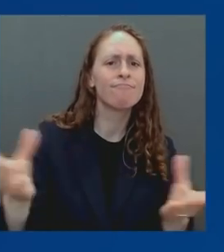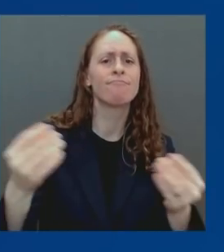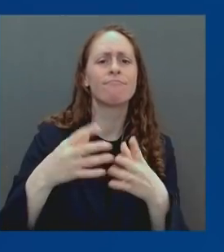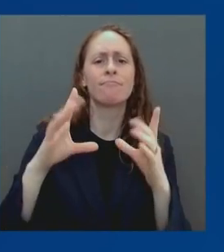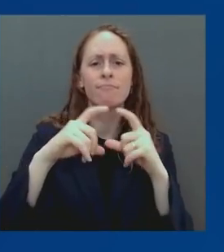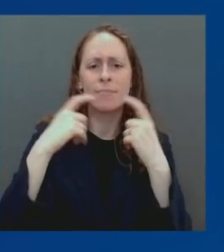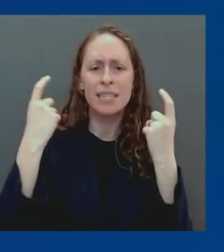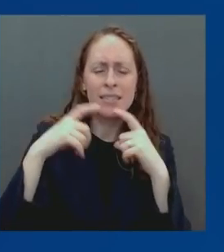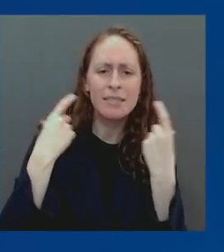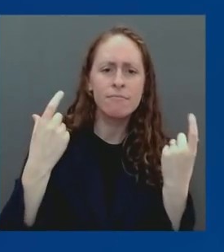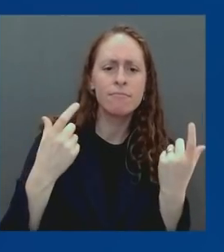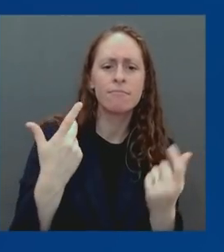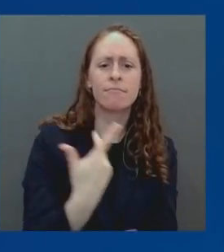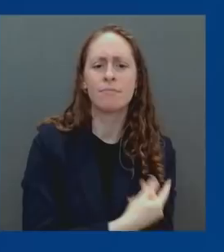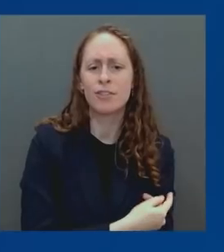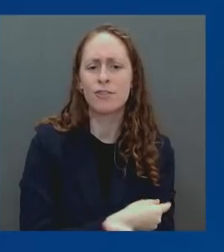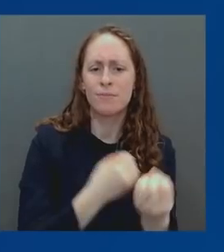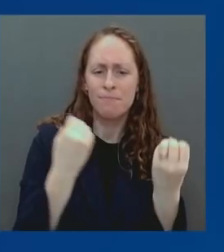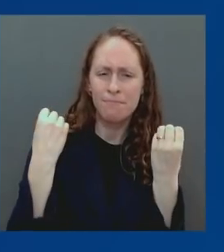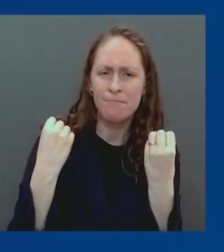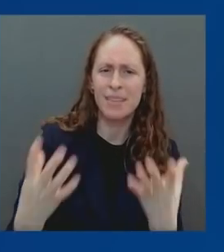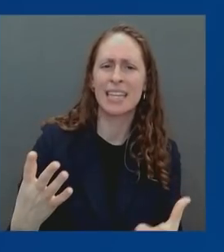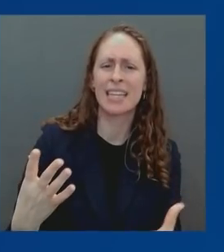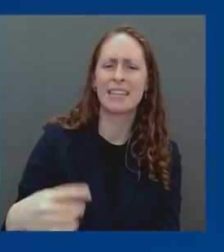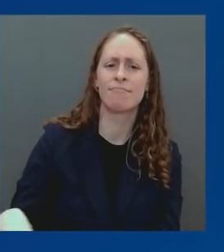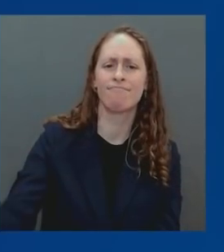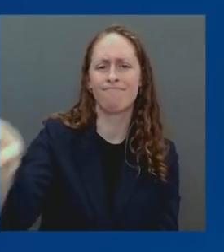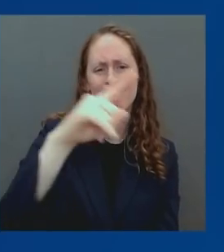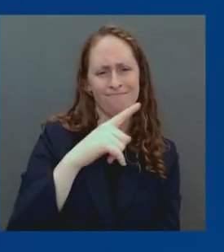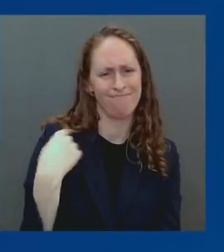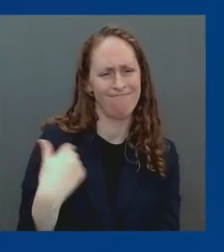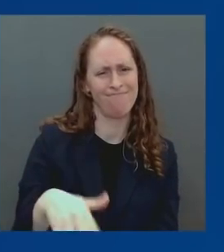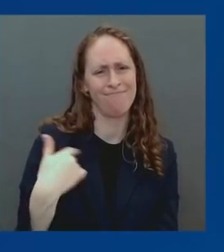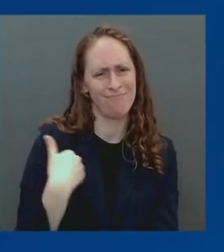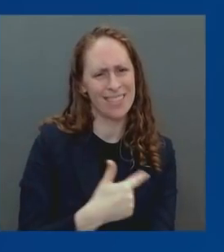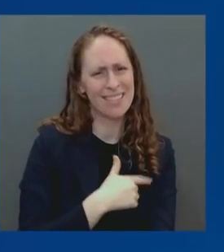and the tools we now have certainly allow us to get closer